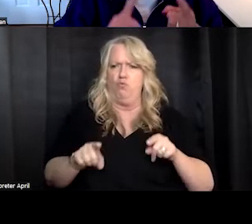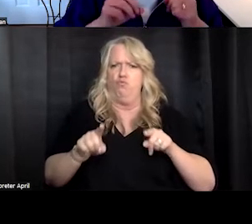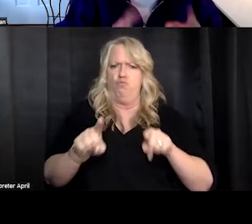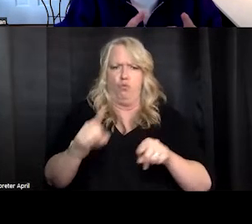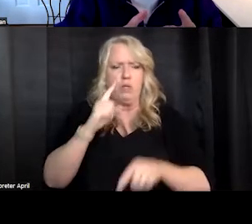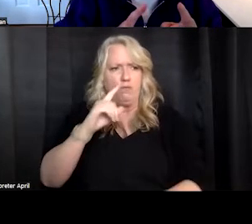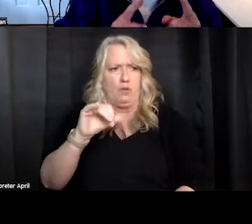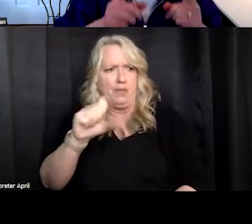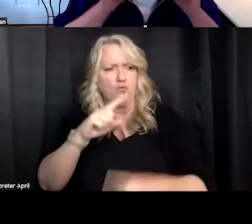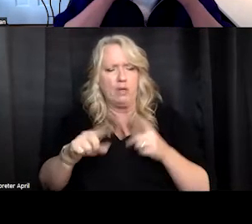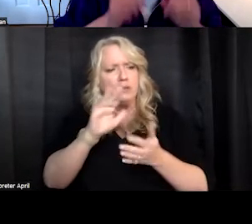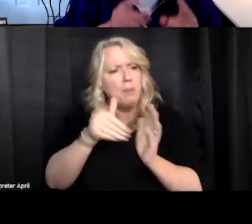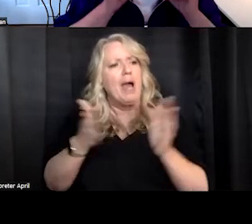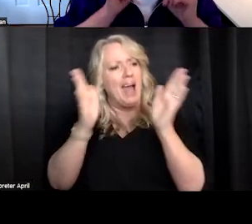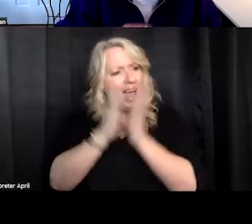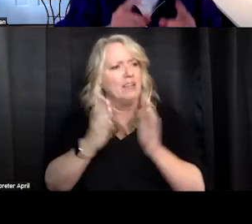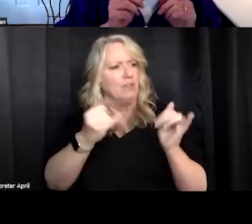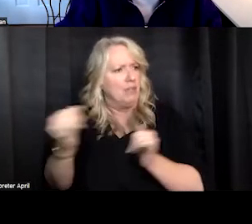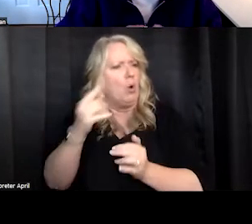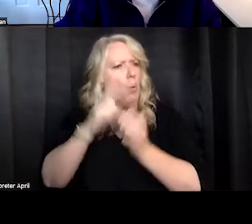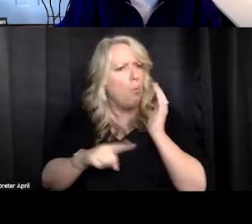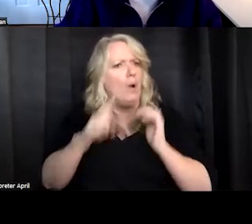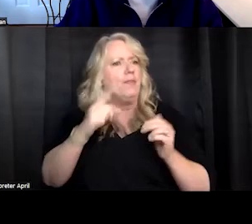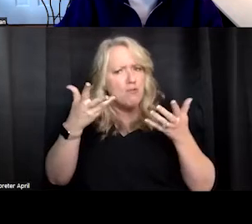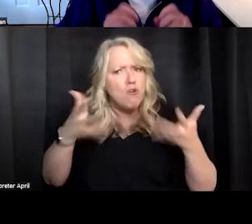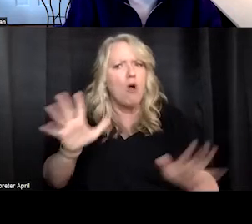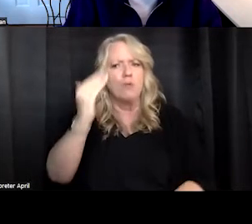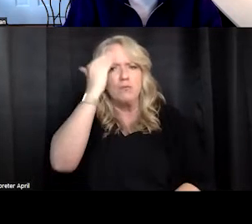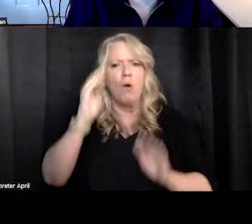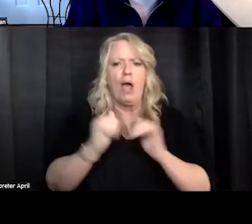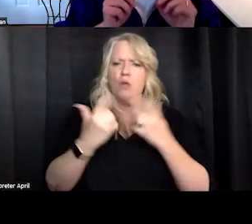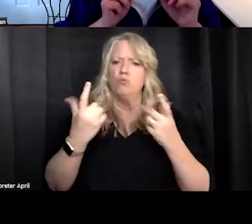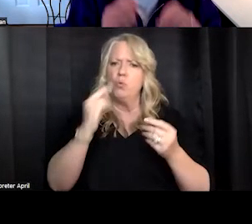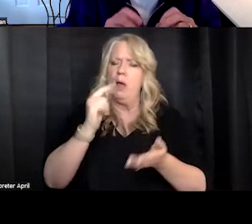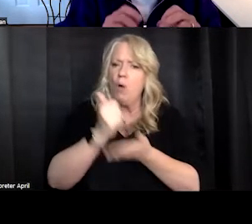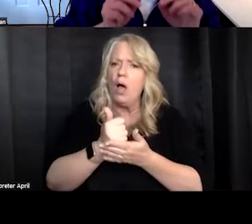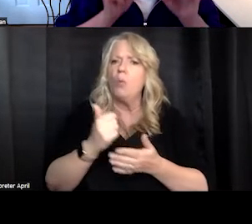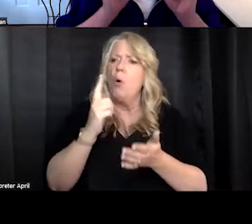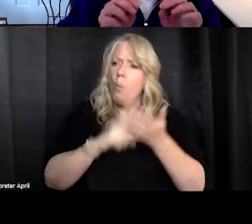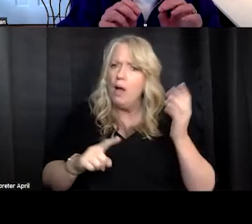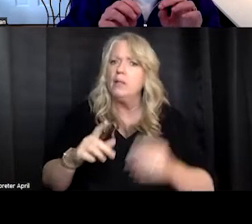ANTIDEPRESSANT. RIGHT. AND SO ONE OF THE FIRST THINGS WE NEED TO DO IN CRISIS SITUATION IS TO ASK INDIVIDUALS, WHAT DO YOU